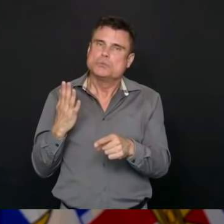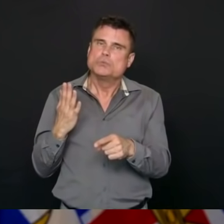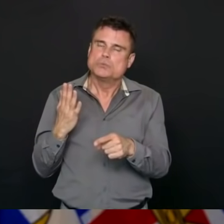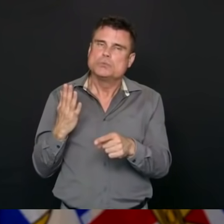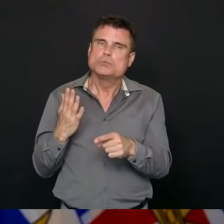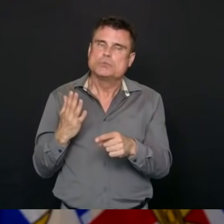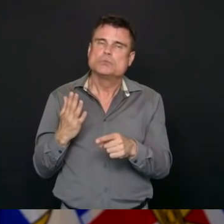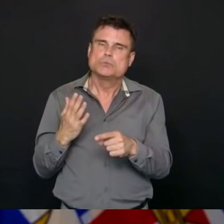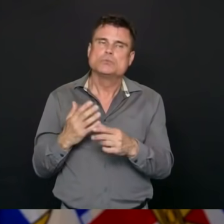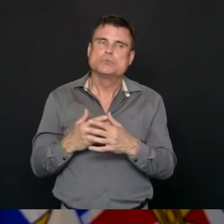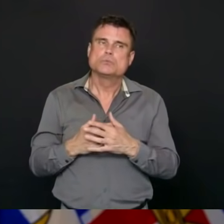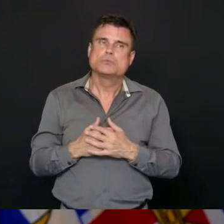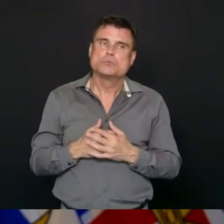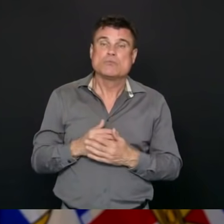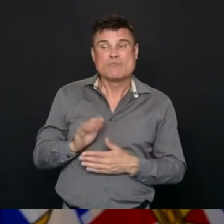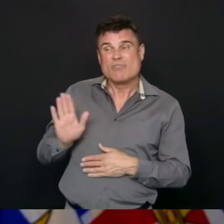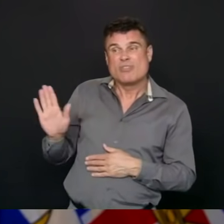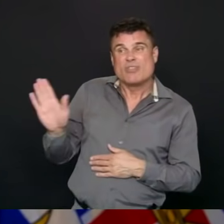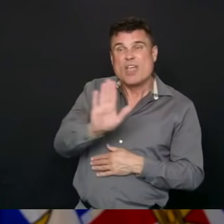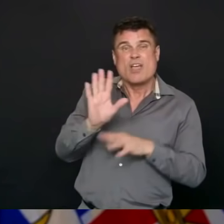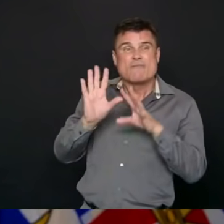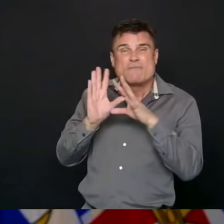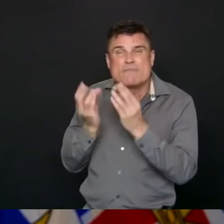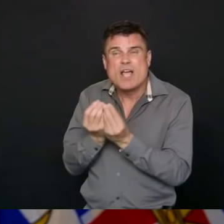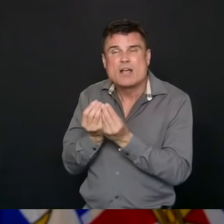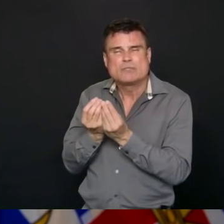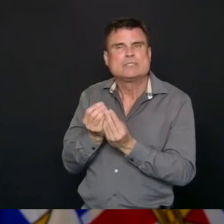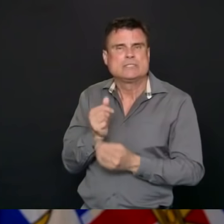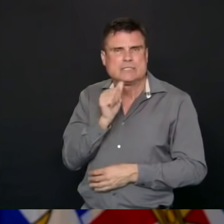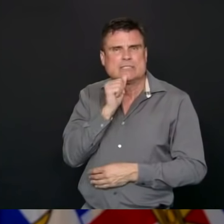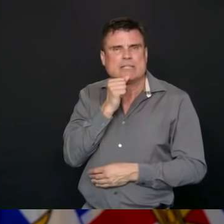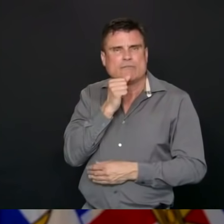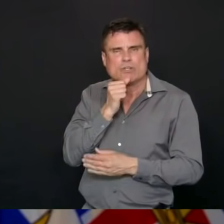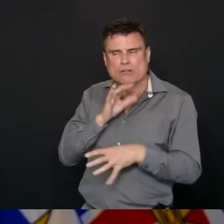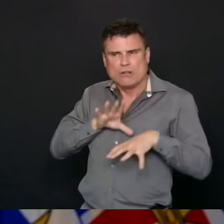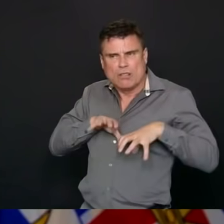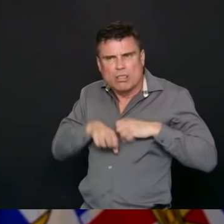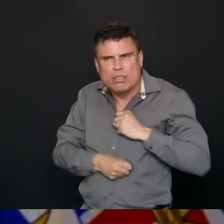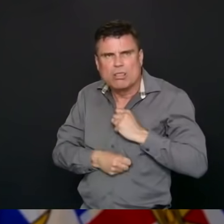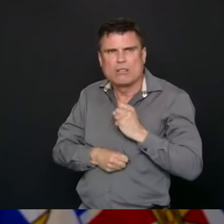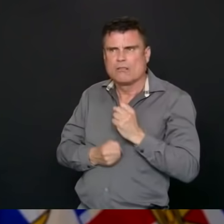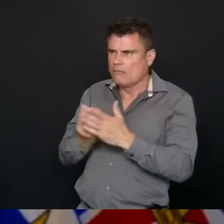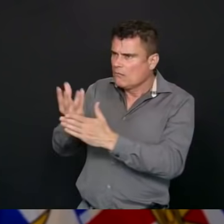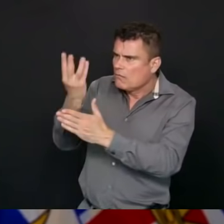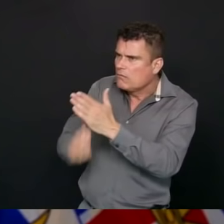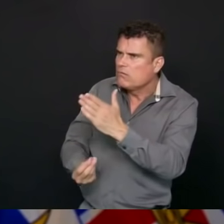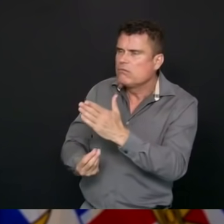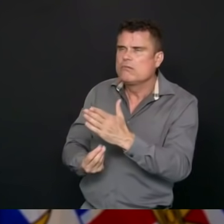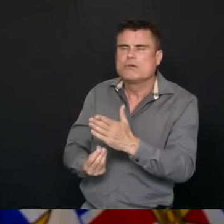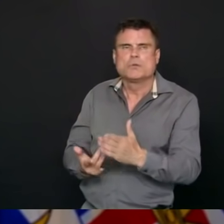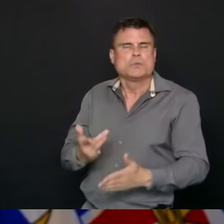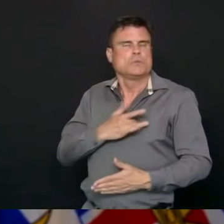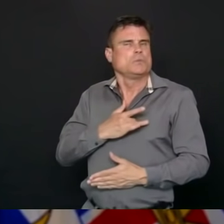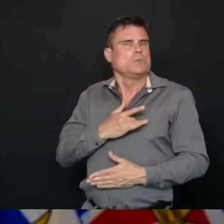In terms of the second wave, we don't know. The optimist in me, the one who hopes,